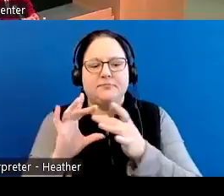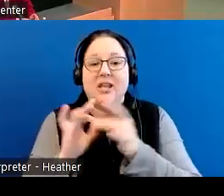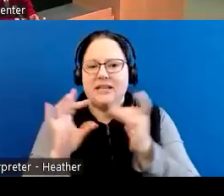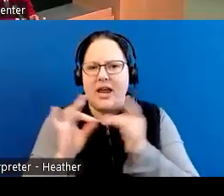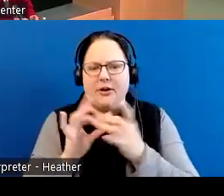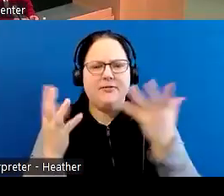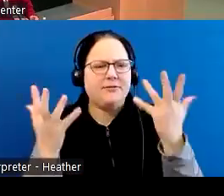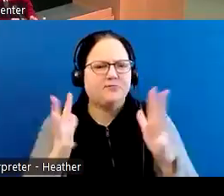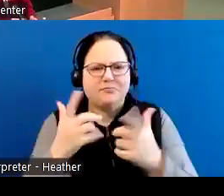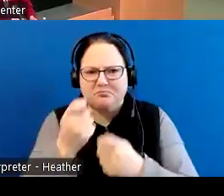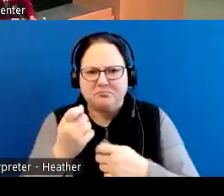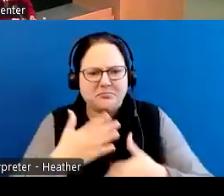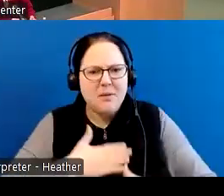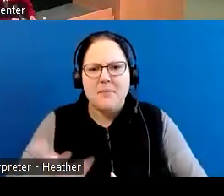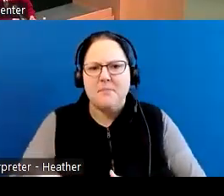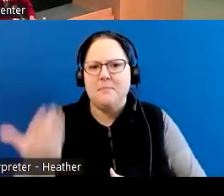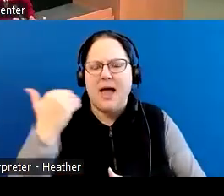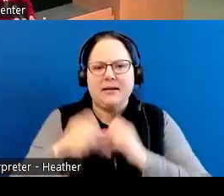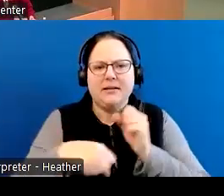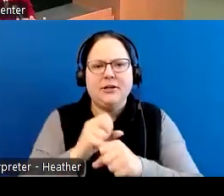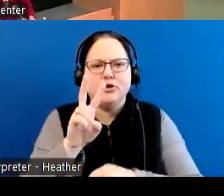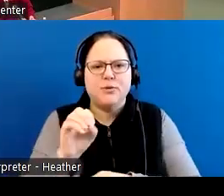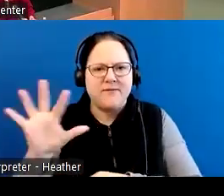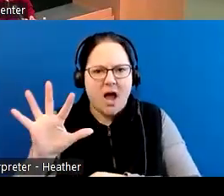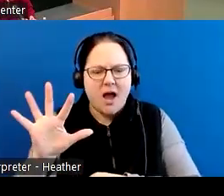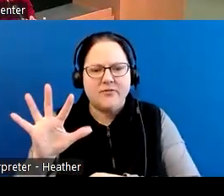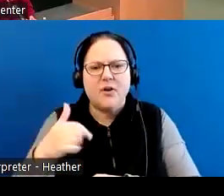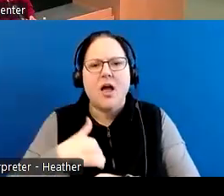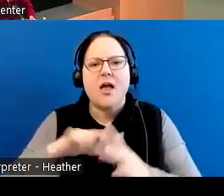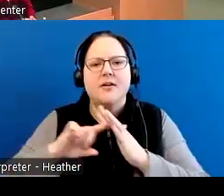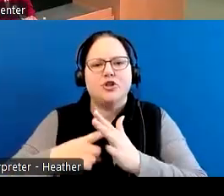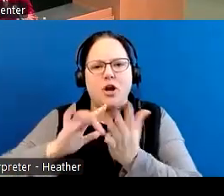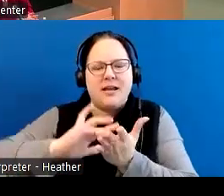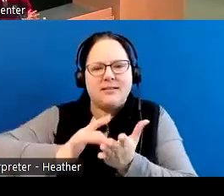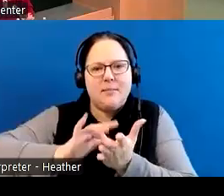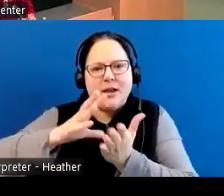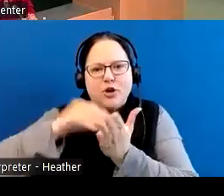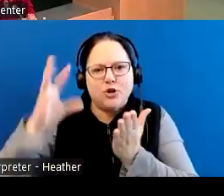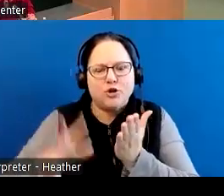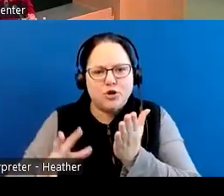In 2005, um we I started as a medical student exercise and I um it's pretty cool that that's